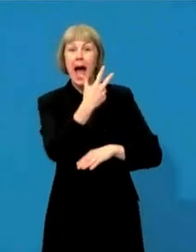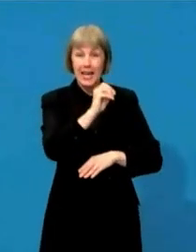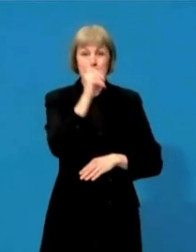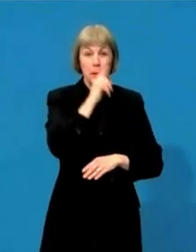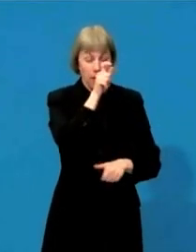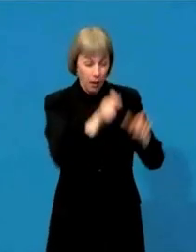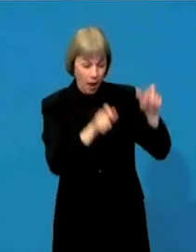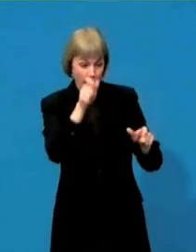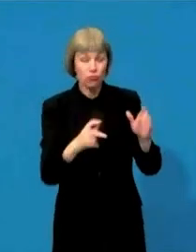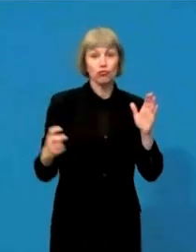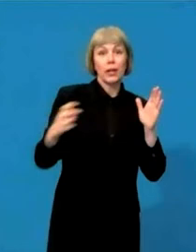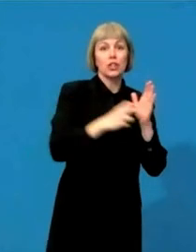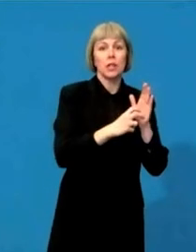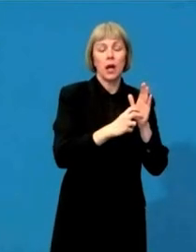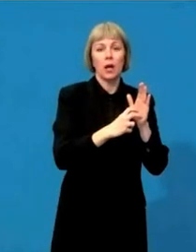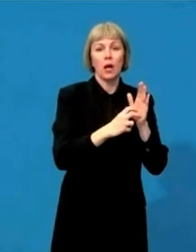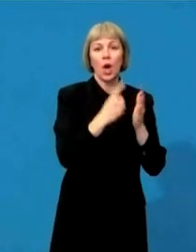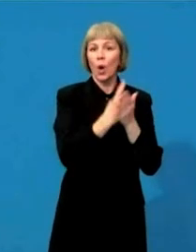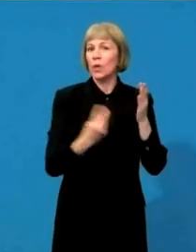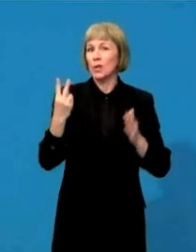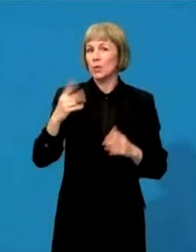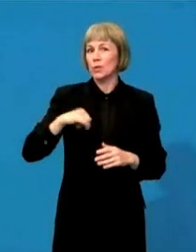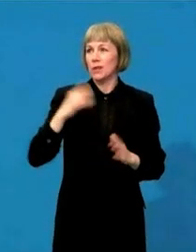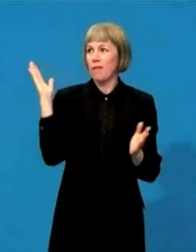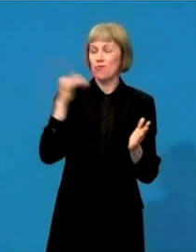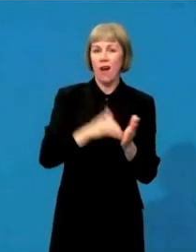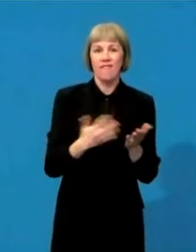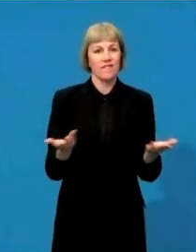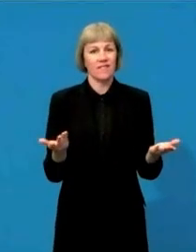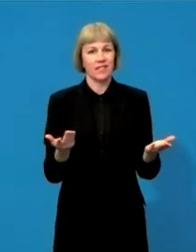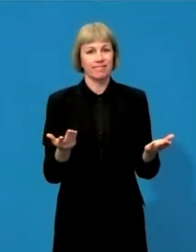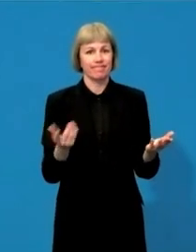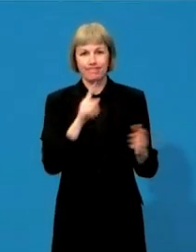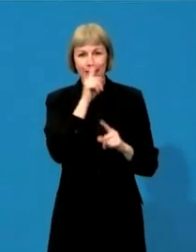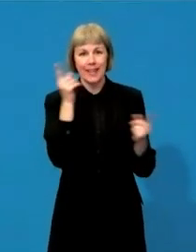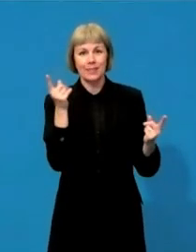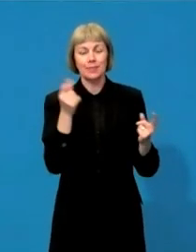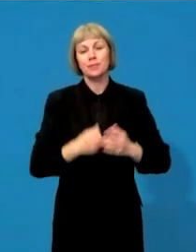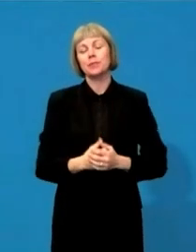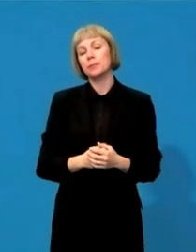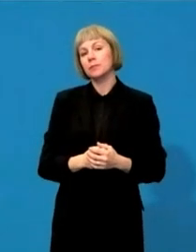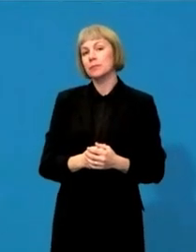And has that been the experience of Mudge in respect of his other children